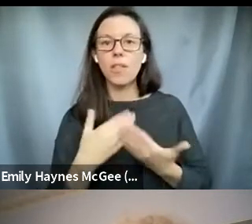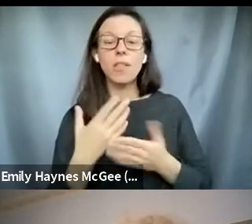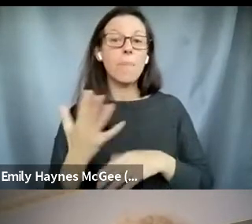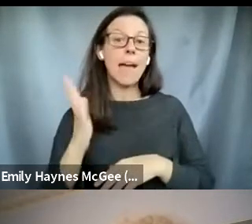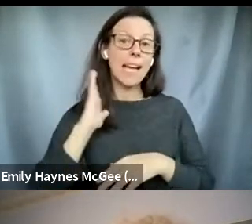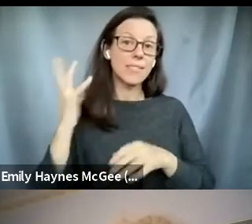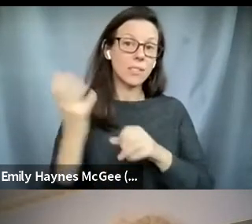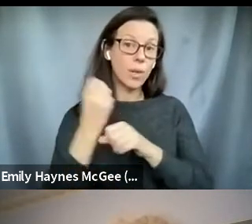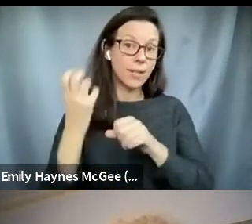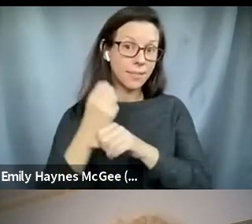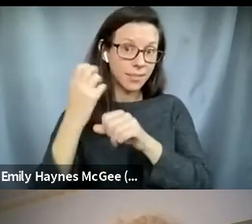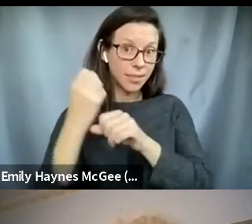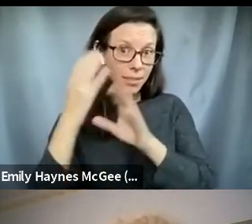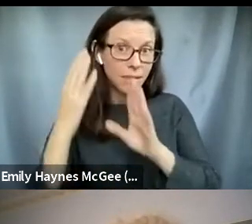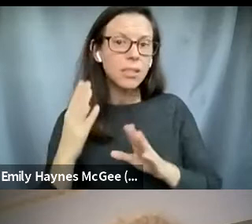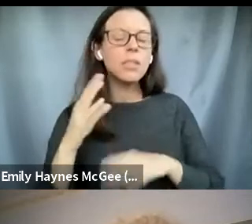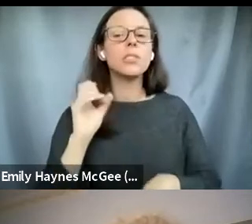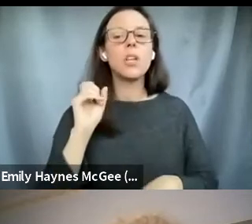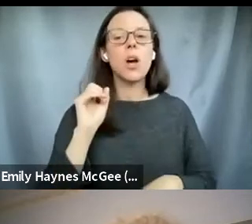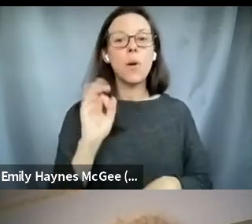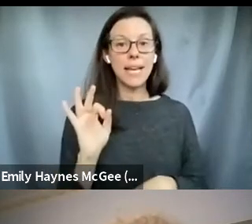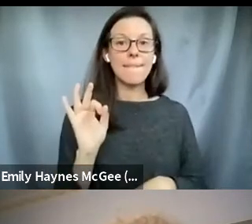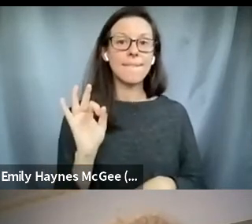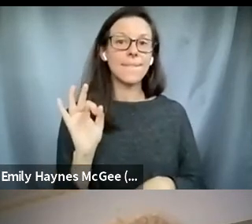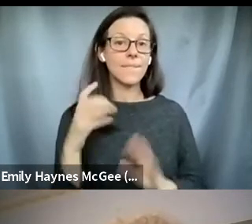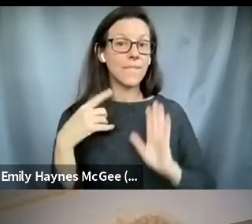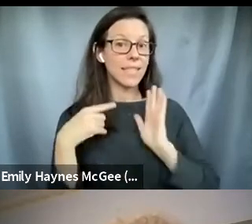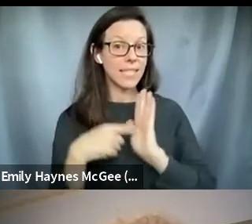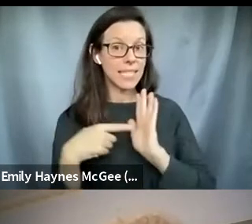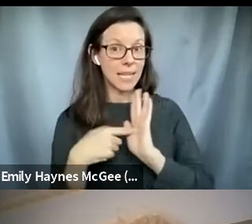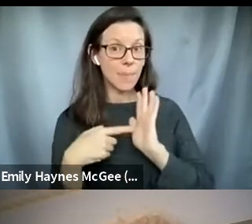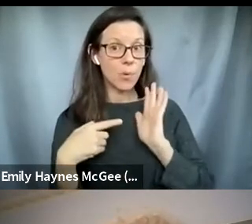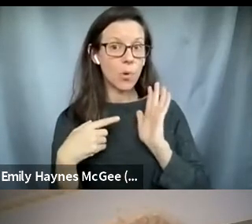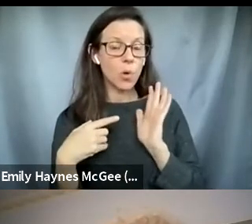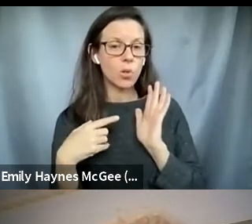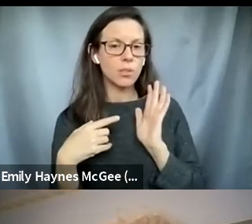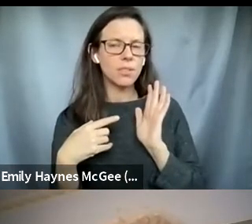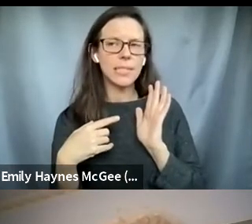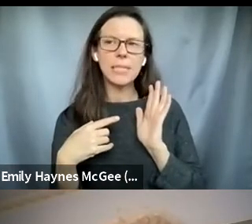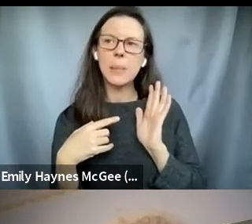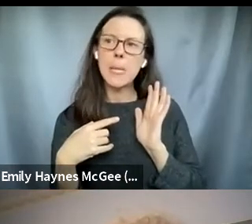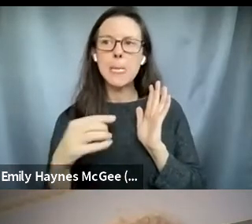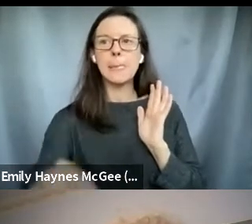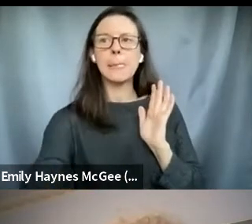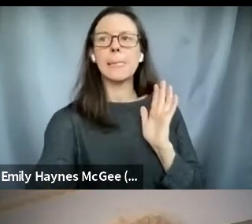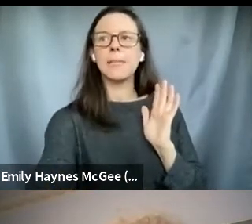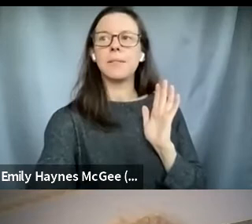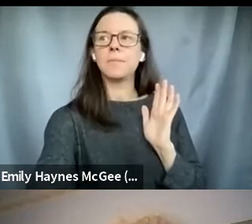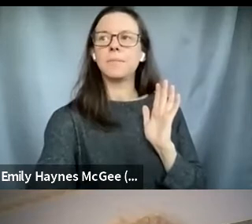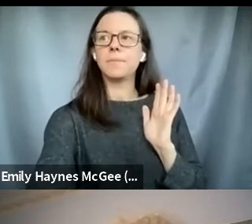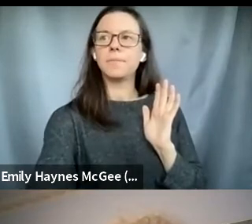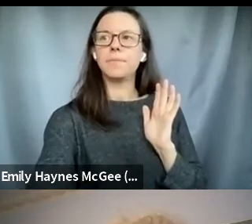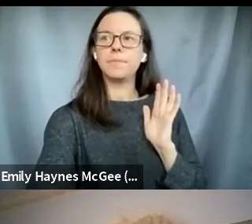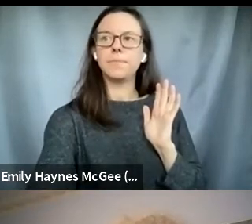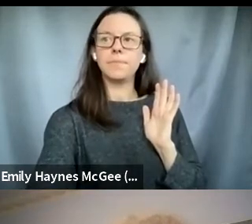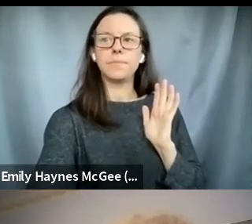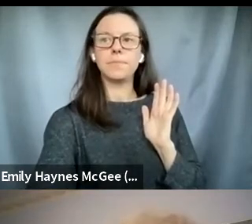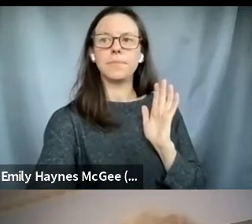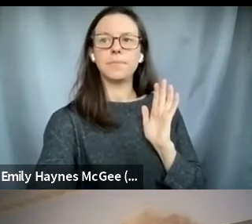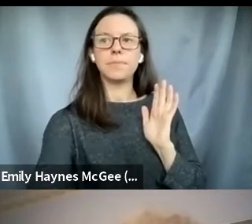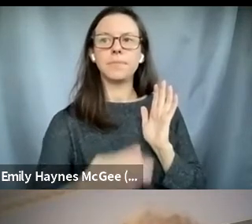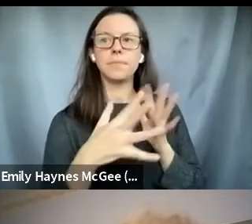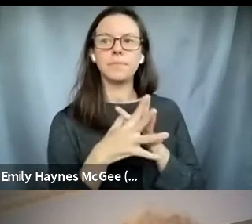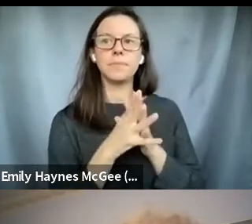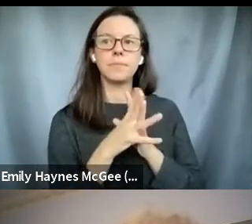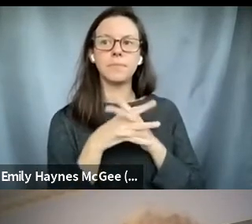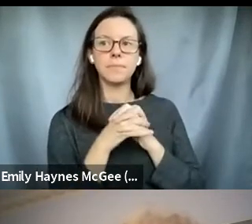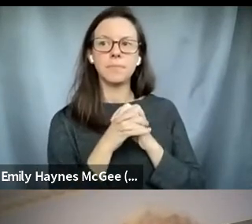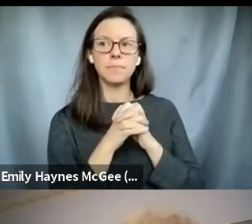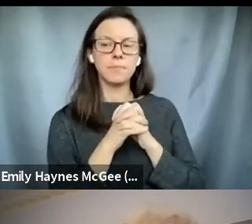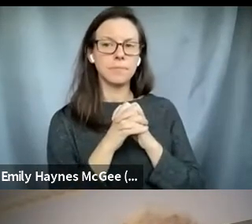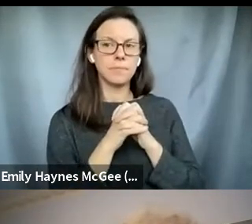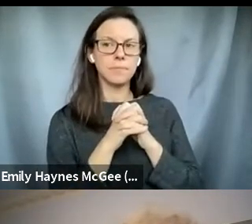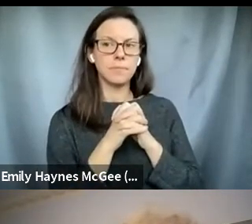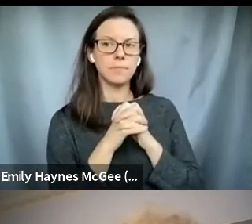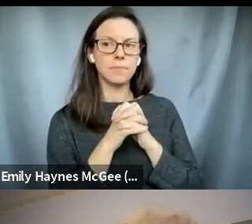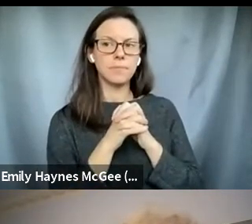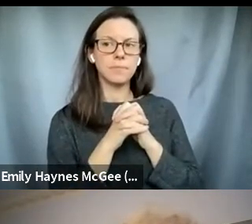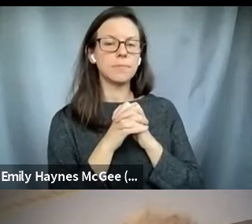So if there is an example on there, I'm just doing like a quick, yeah I know Savannah Woods